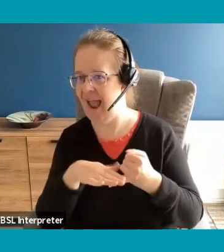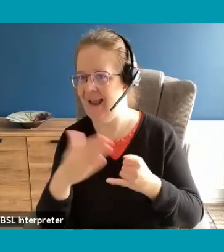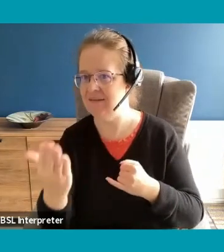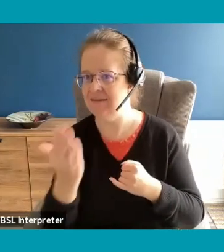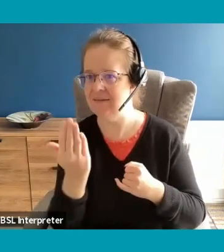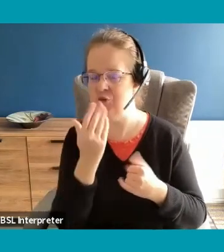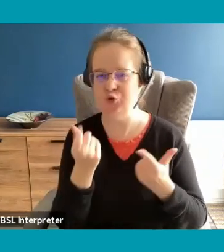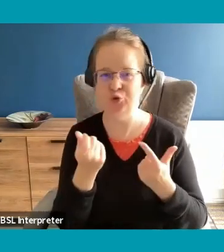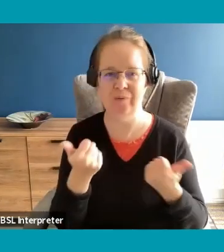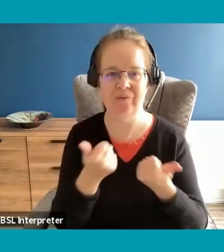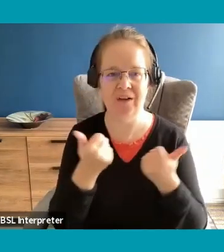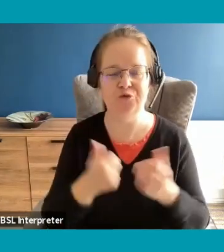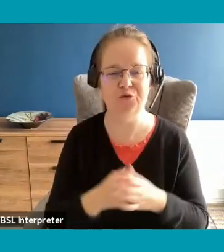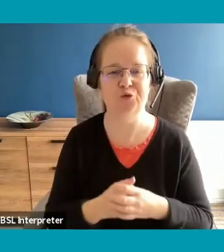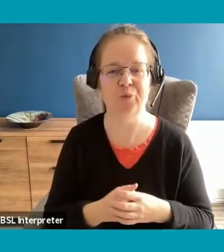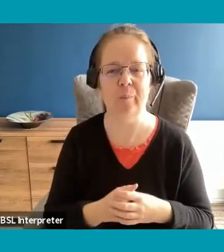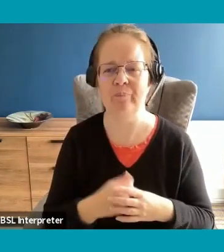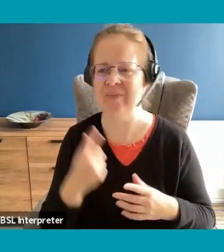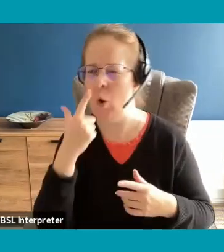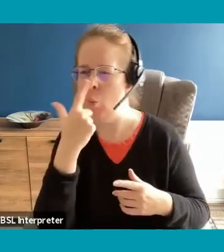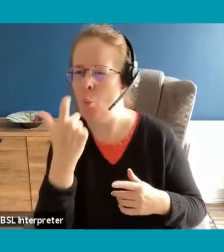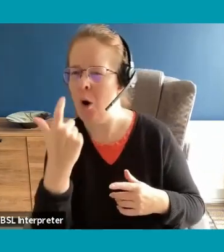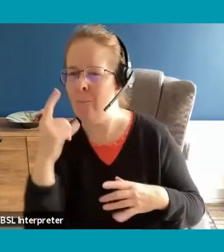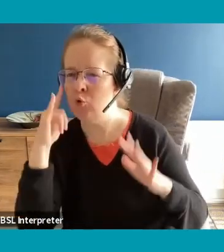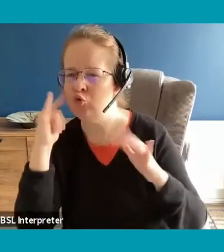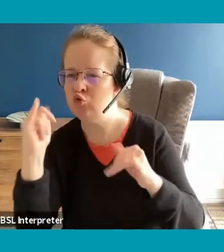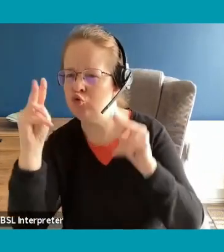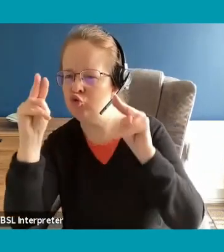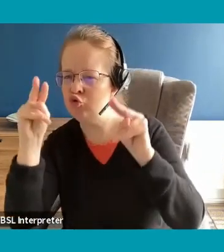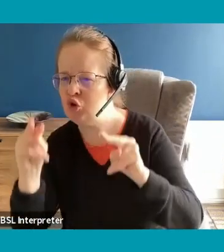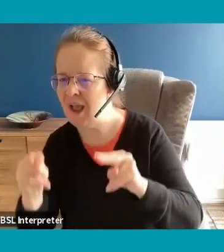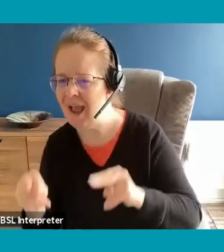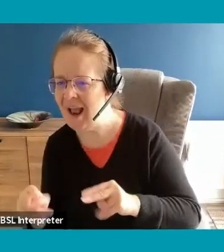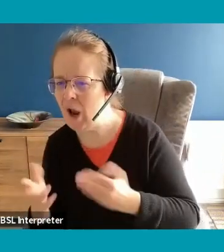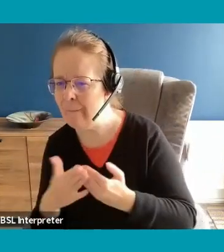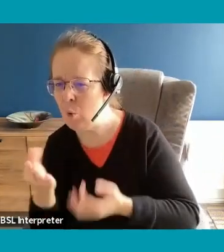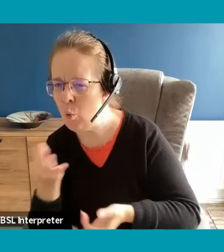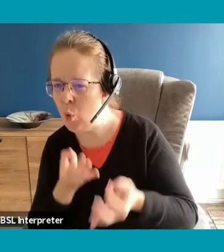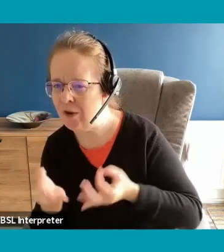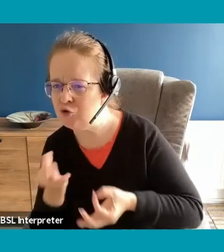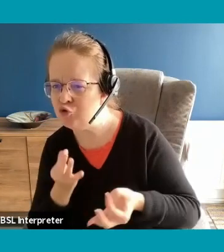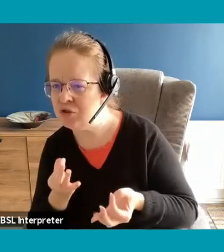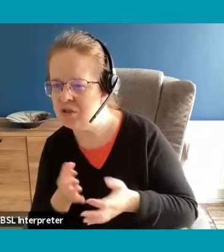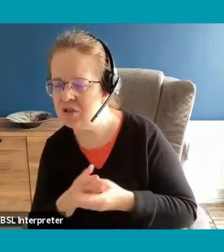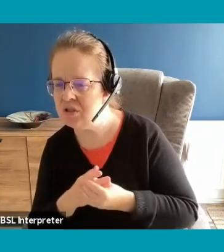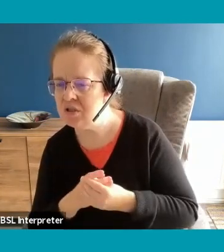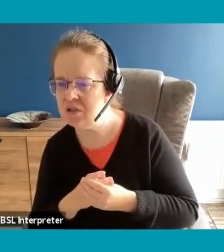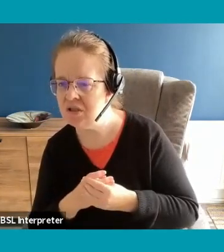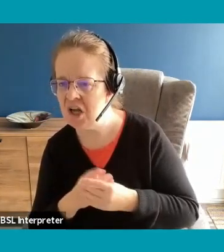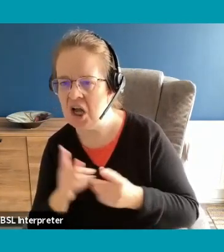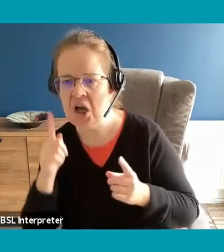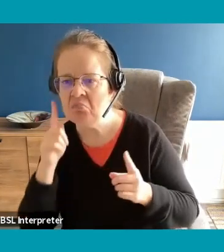I just want to do one quick check and see if there's any more questions that have come in. No, I think that's it,